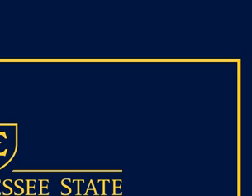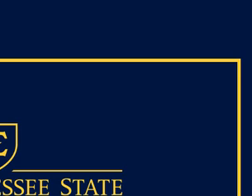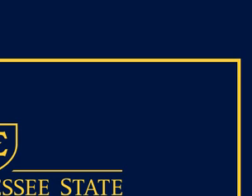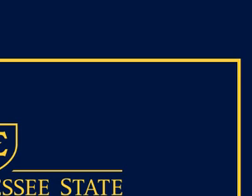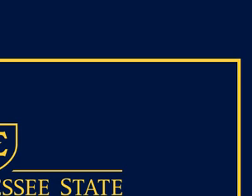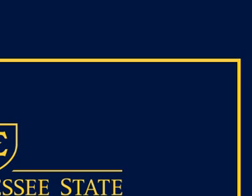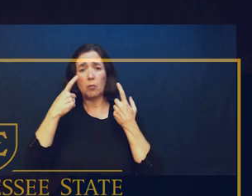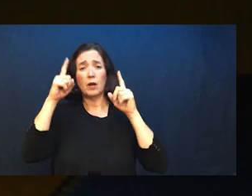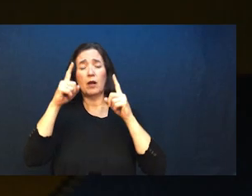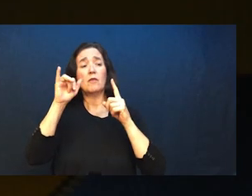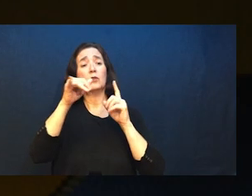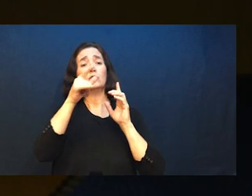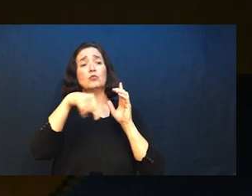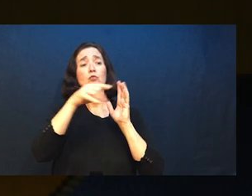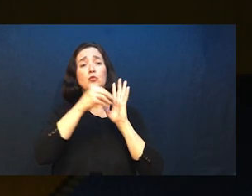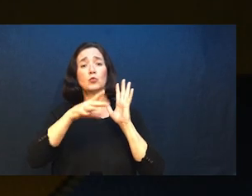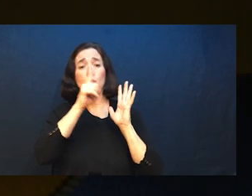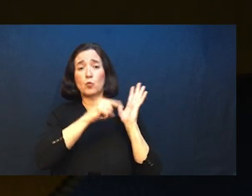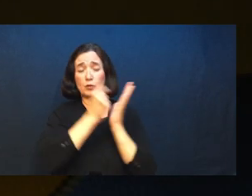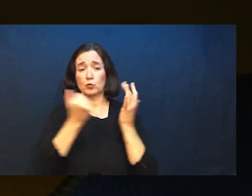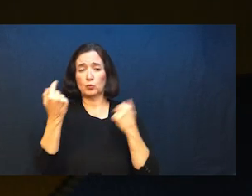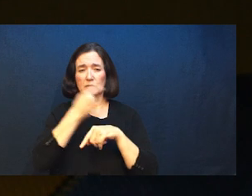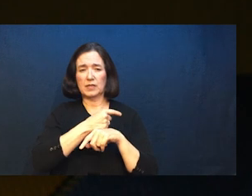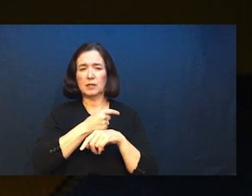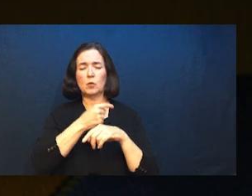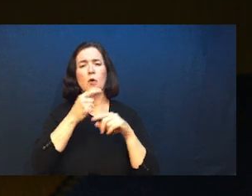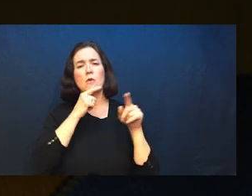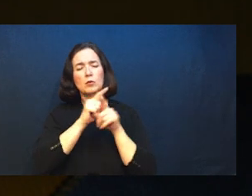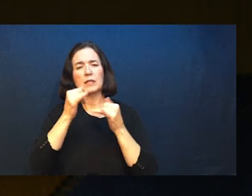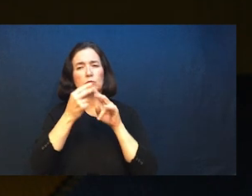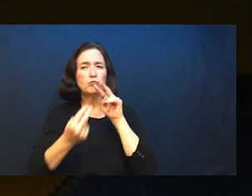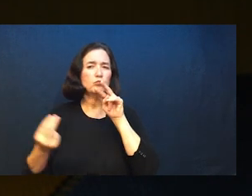As we celebrate the accomplishments of our students graduating today, we would also like to take